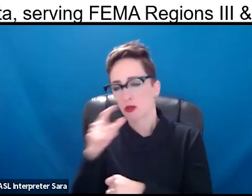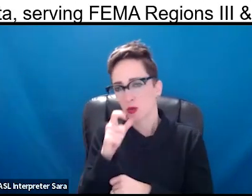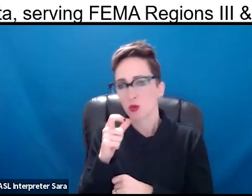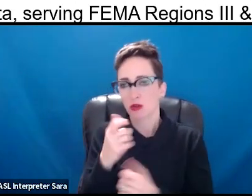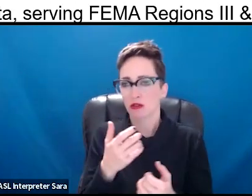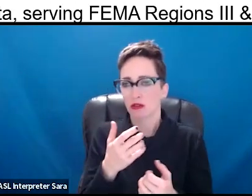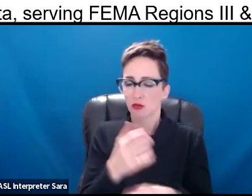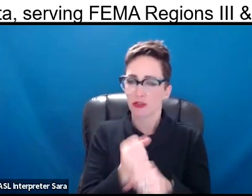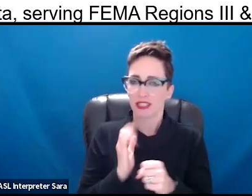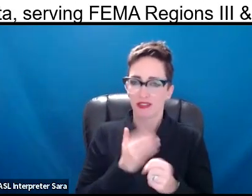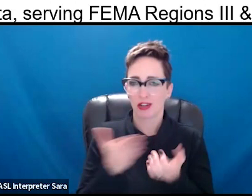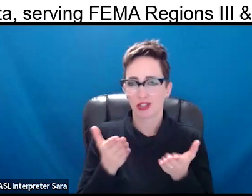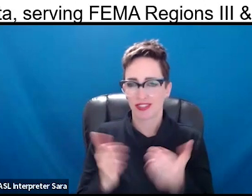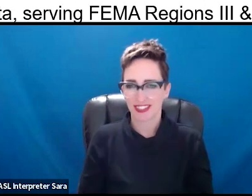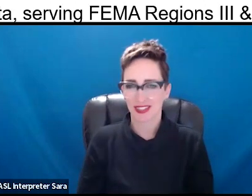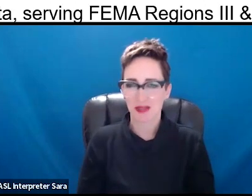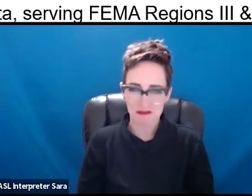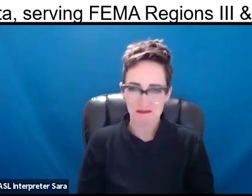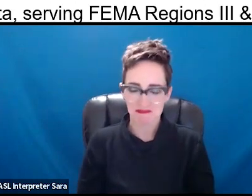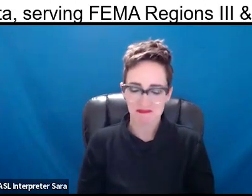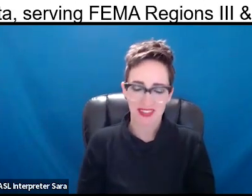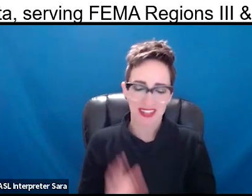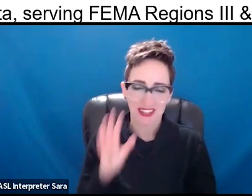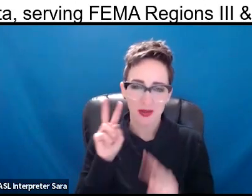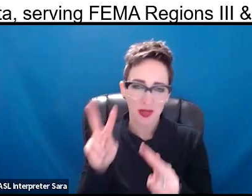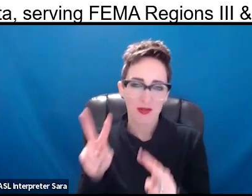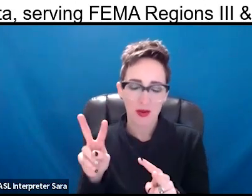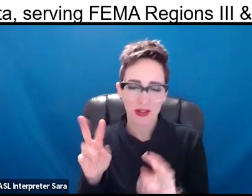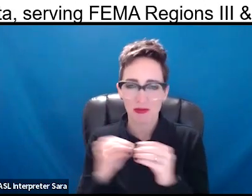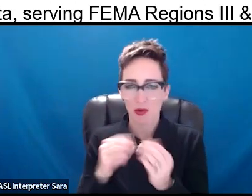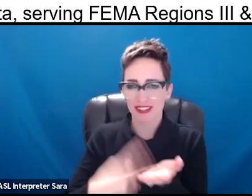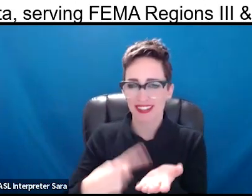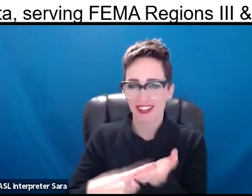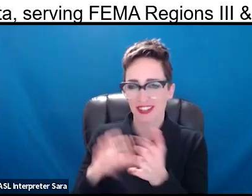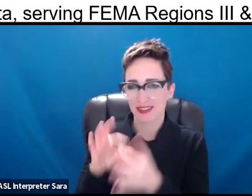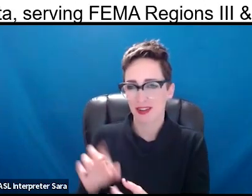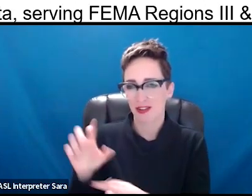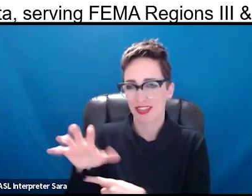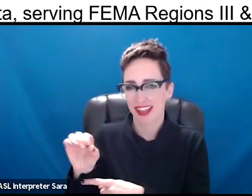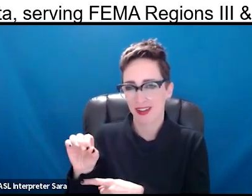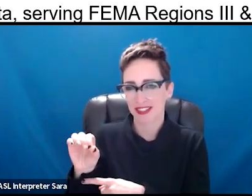So more about the Legos at the Policy Academy. But today, I'm joined by a panel of speakers,